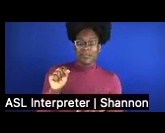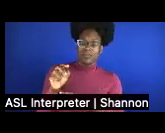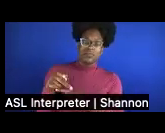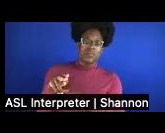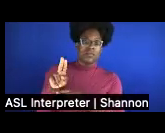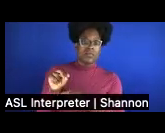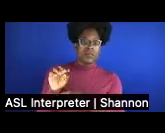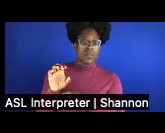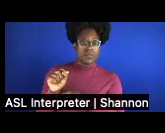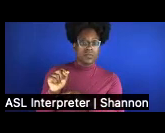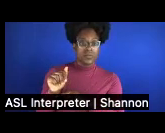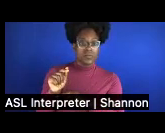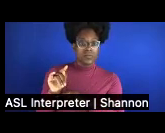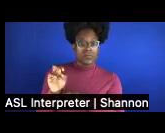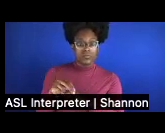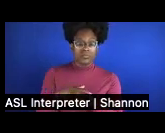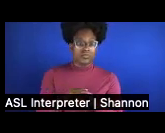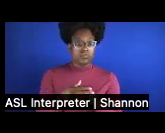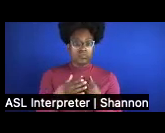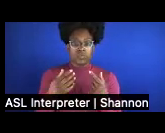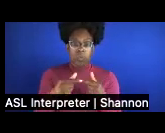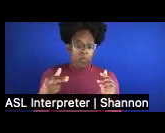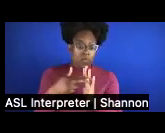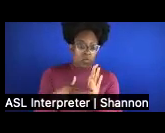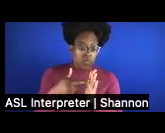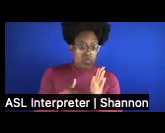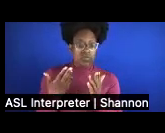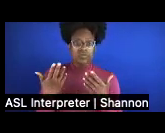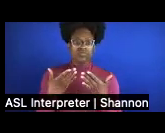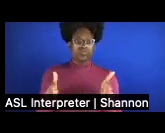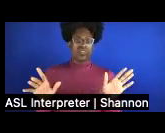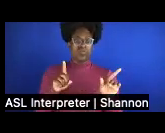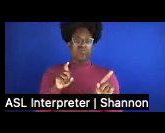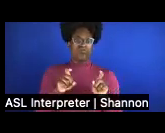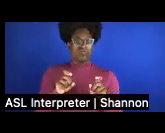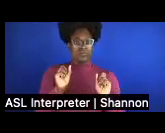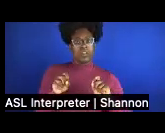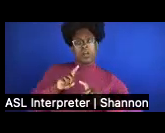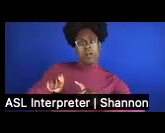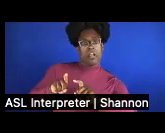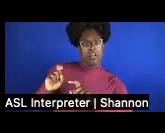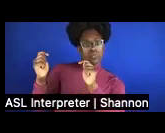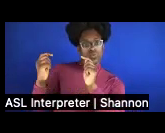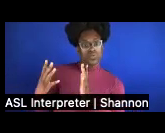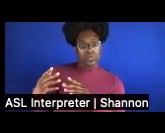or even ask general questions. These are specific questions about a variety of topics that come up,